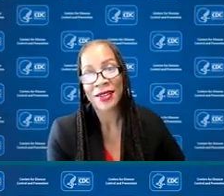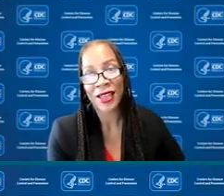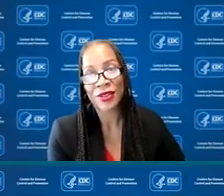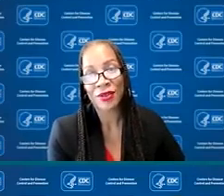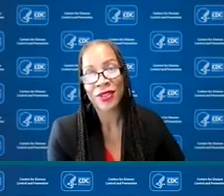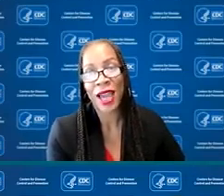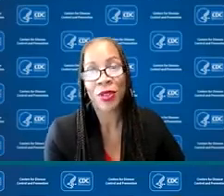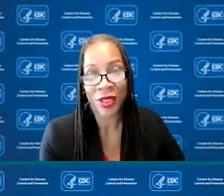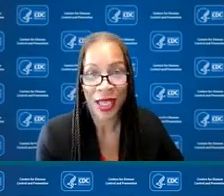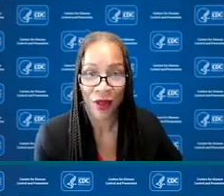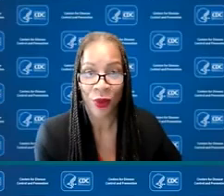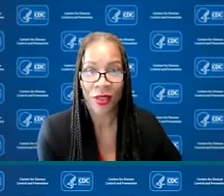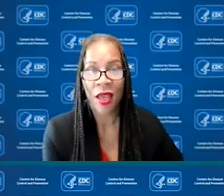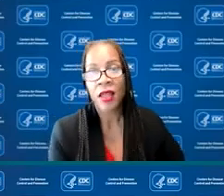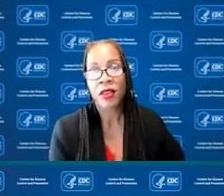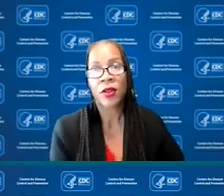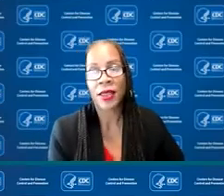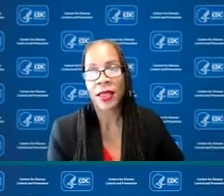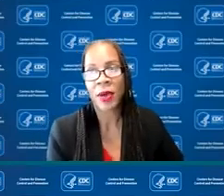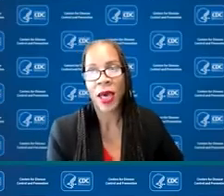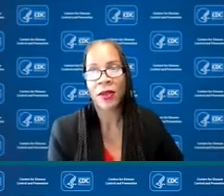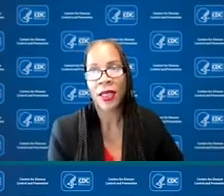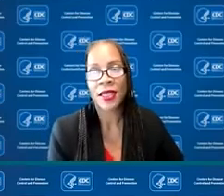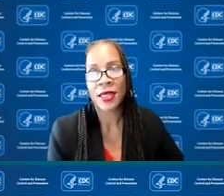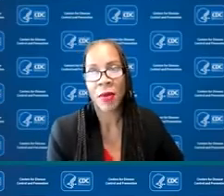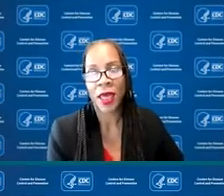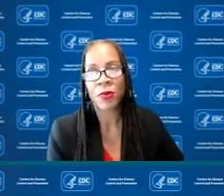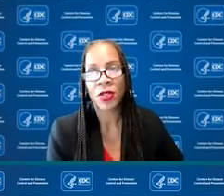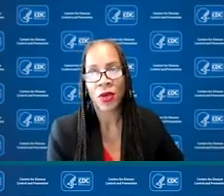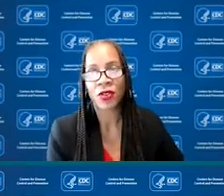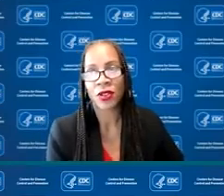International Laboratory Task Force. The great thing about an incident management structure